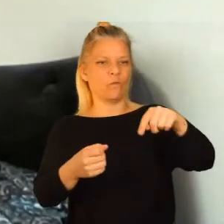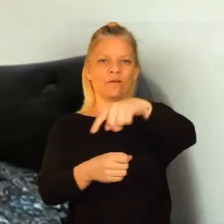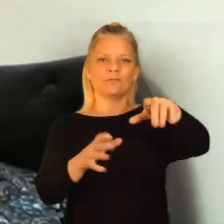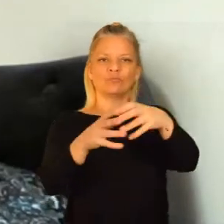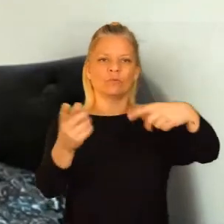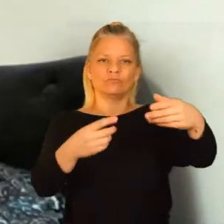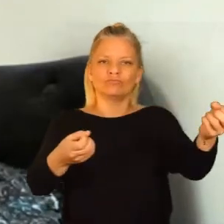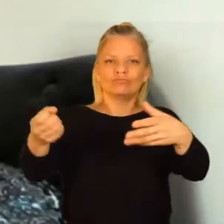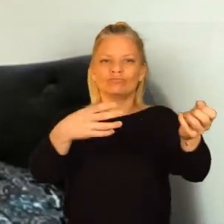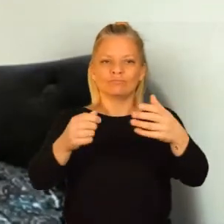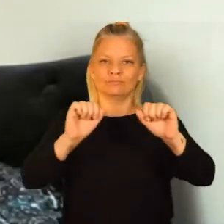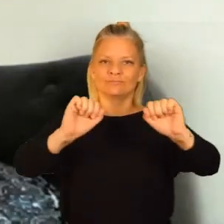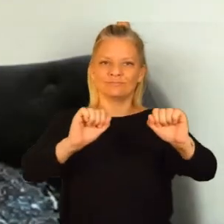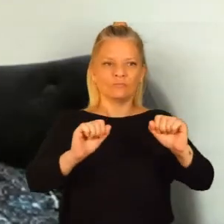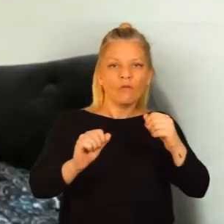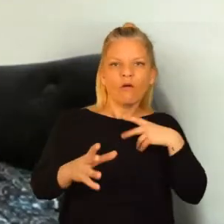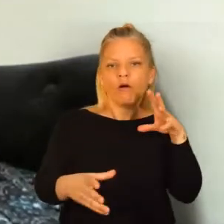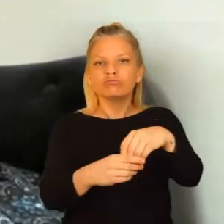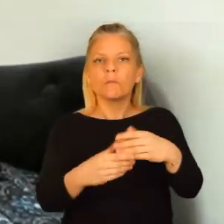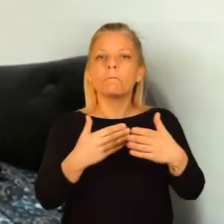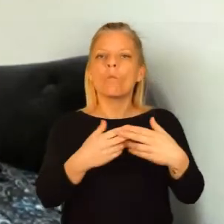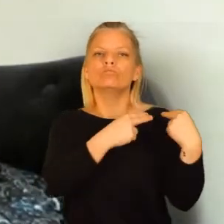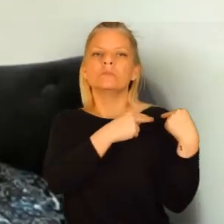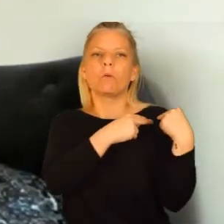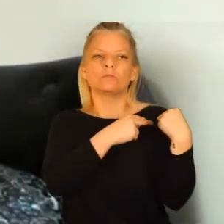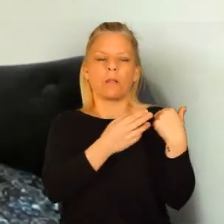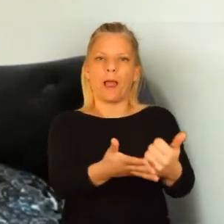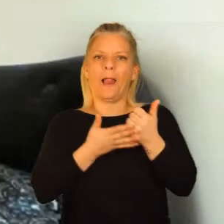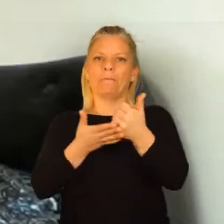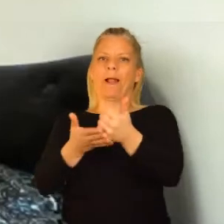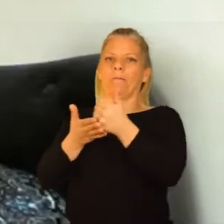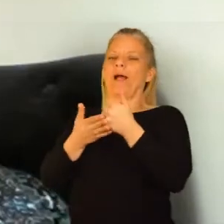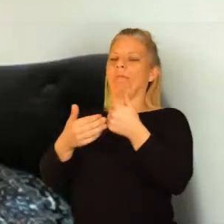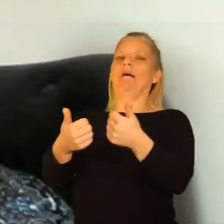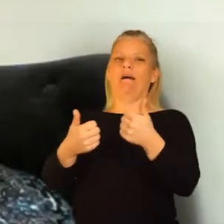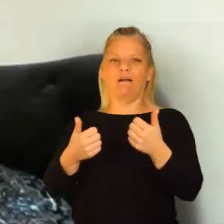being very human leaves space for group members to take on more responsibilities too to help you out